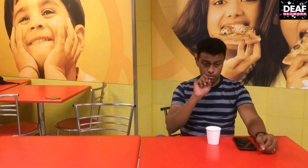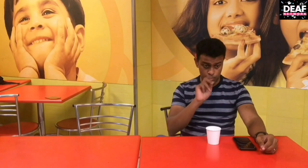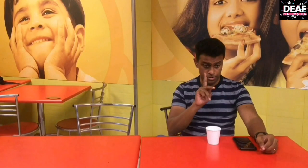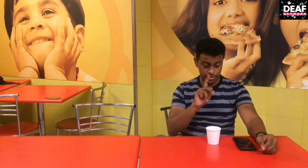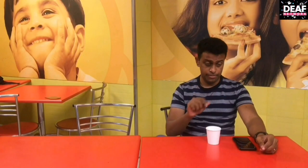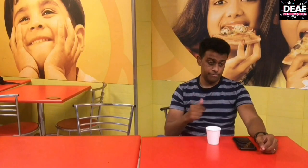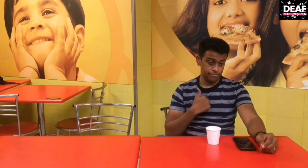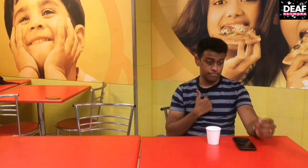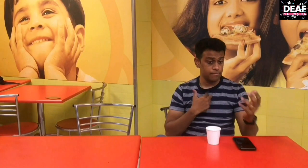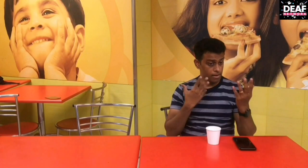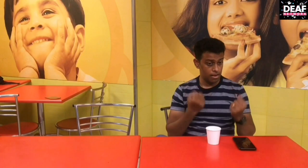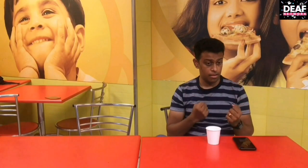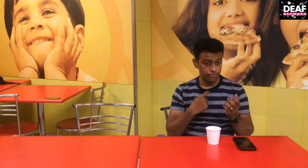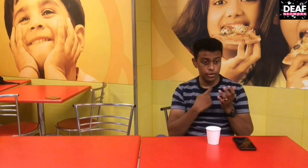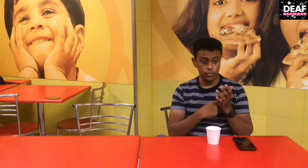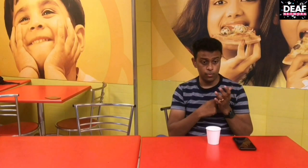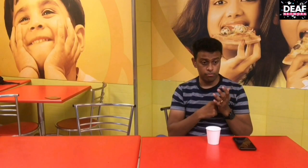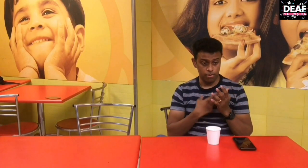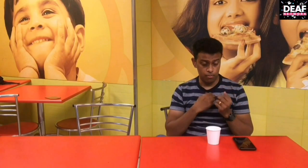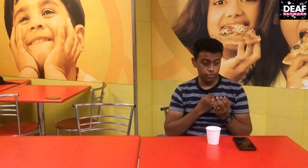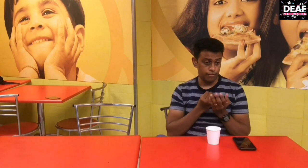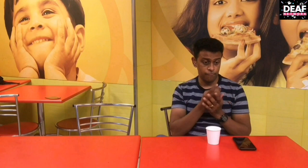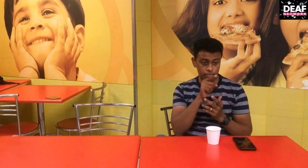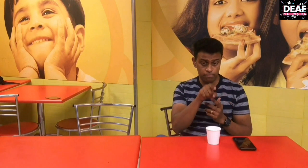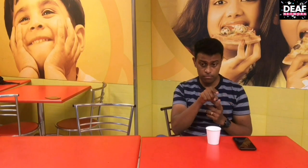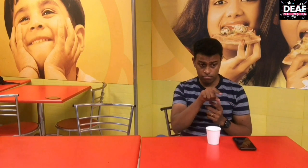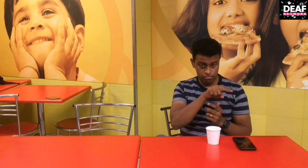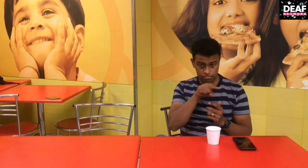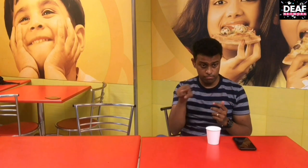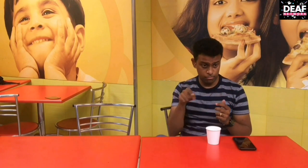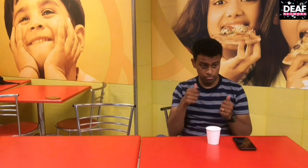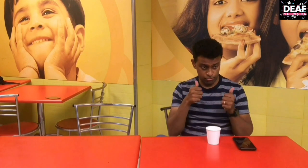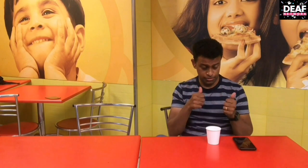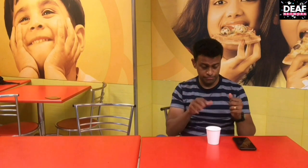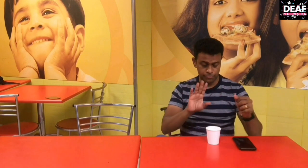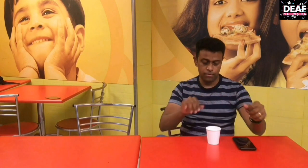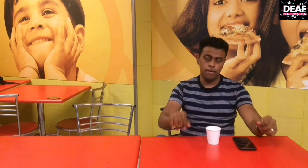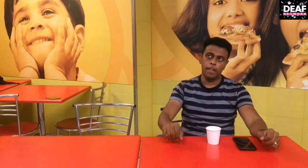Ok, I have some lists to tell you before that.